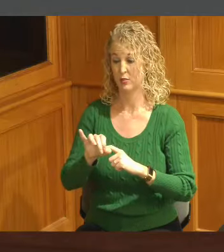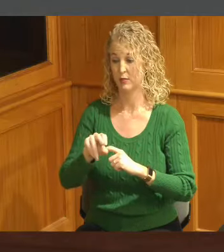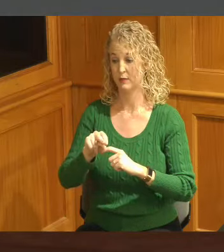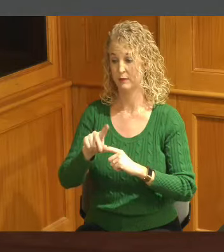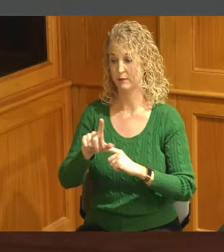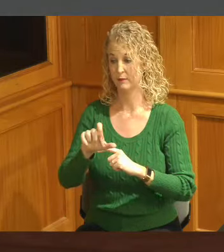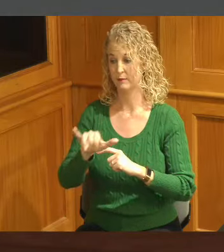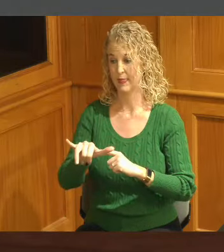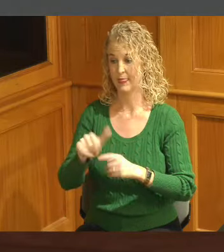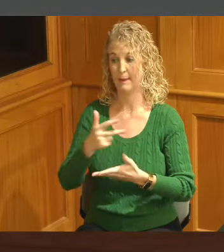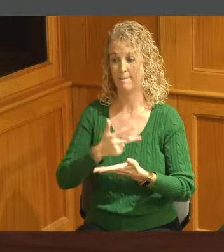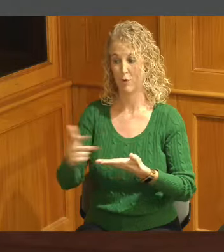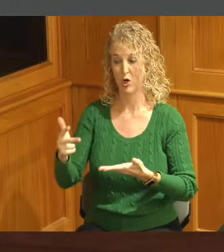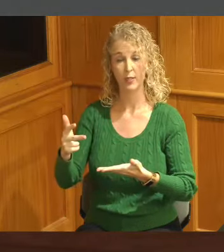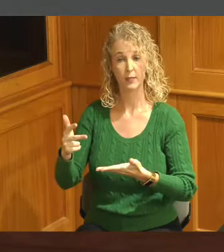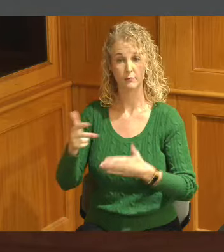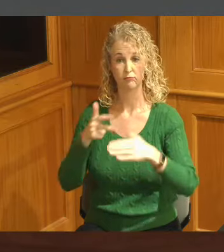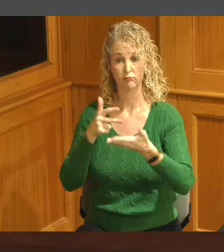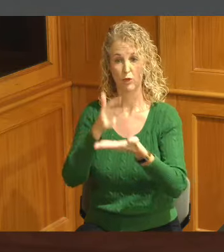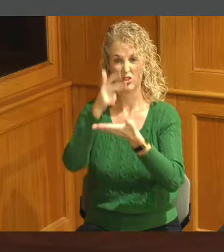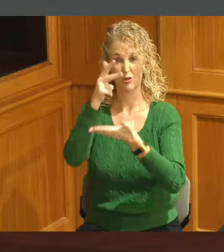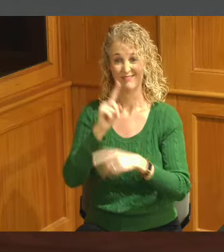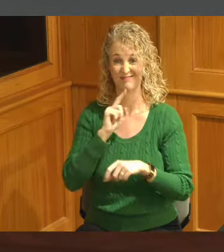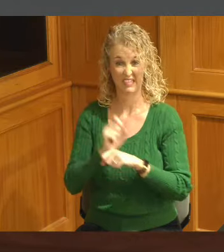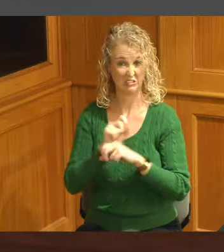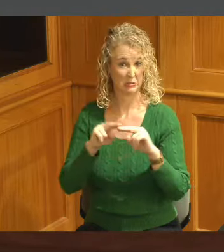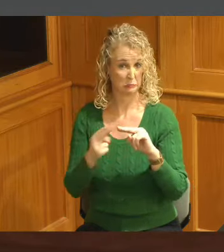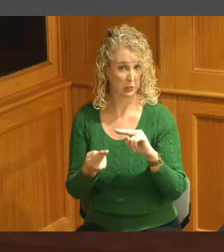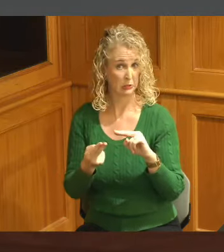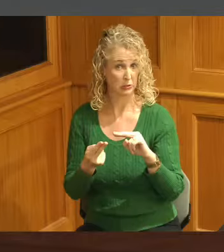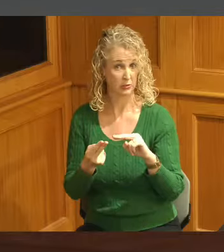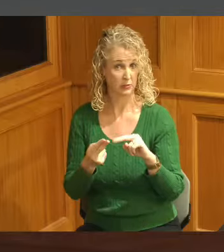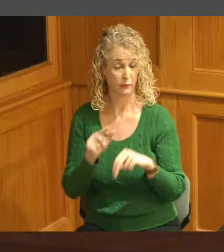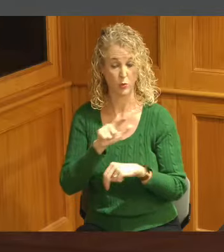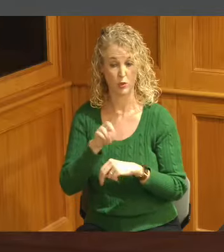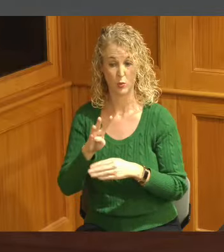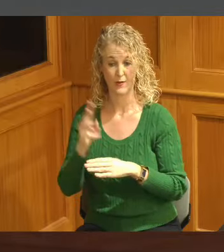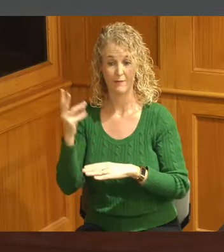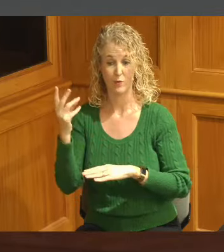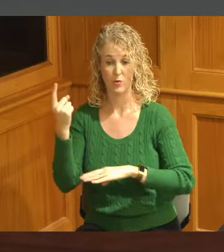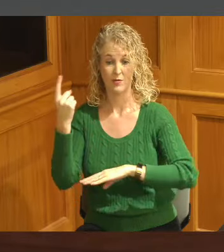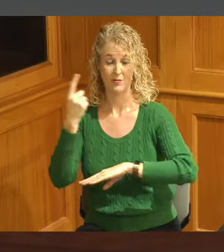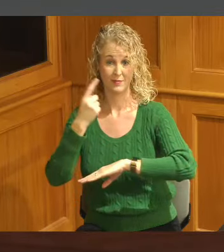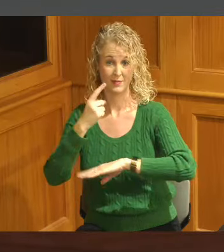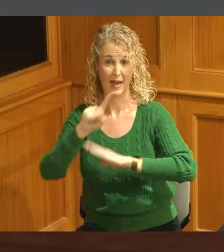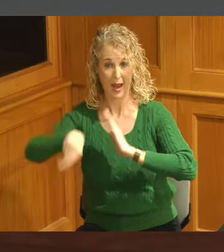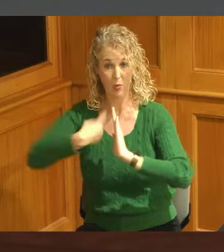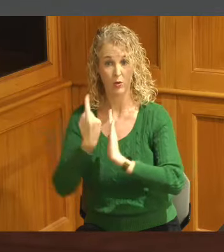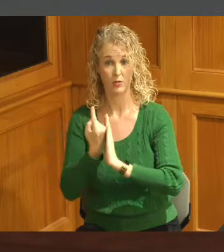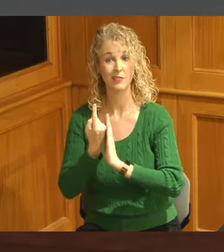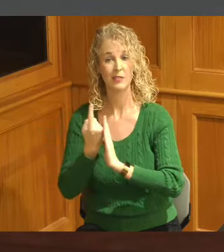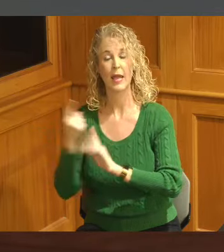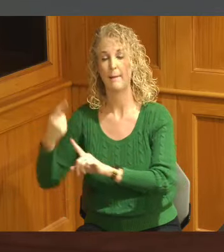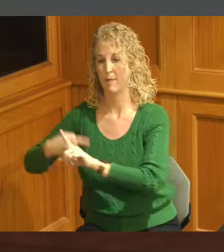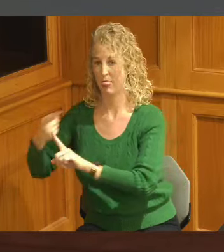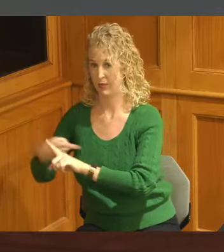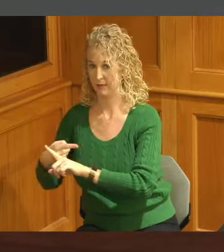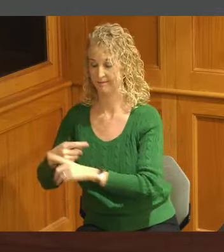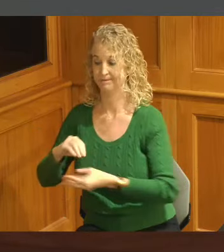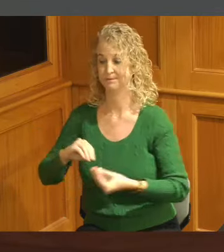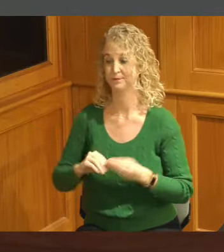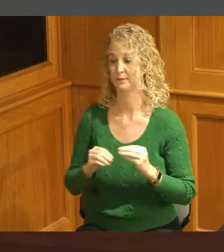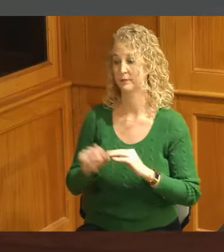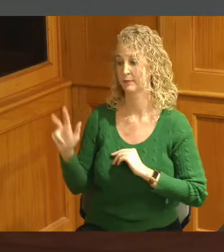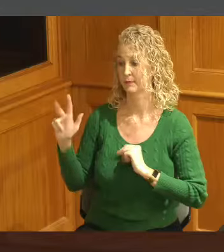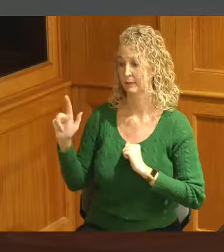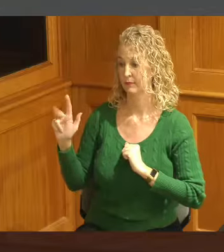are actually slight reductions in the 247 and monthly charges at that garage. Item 23